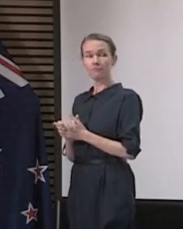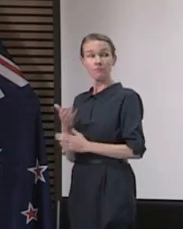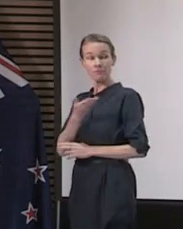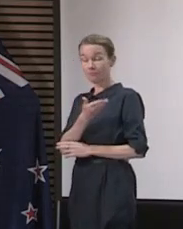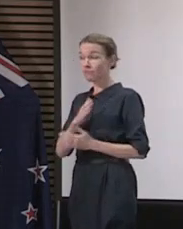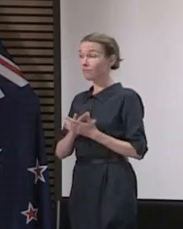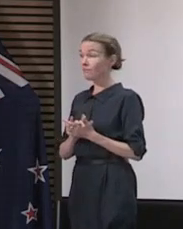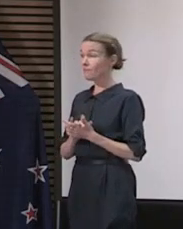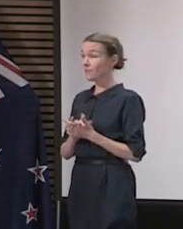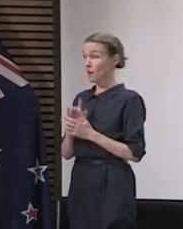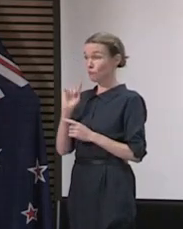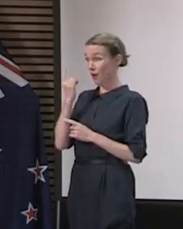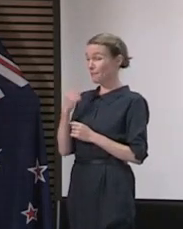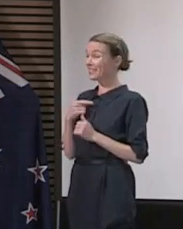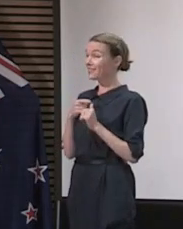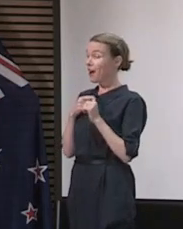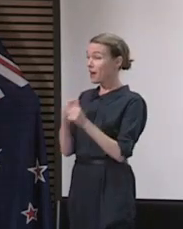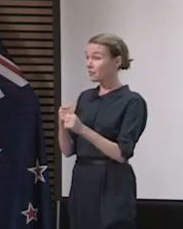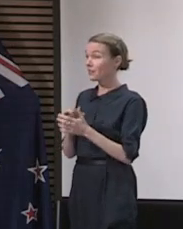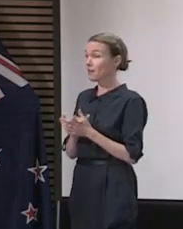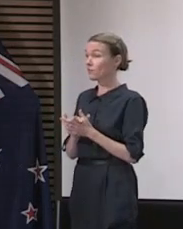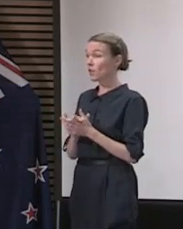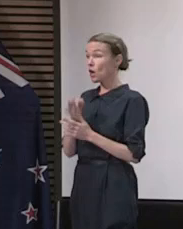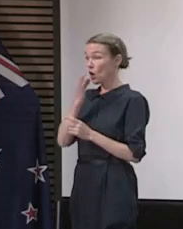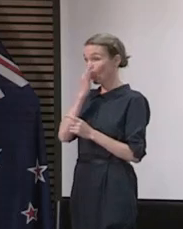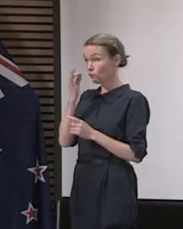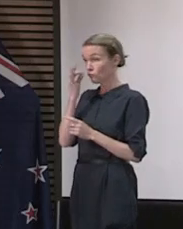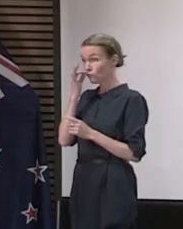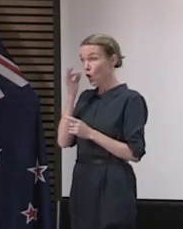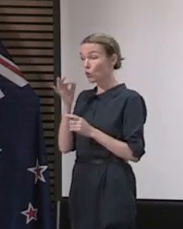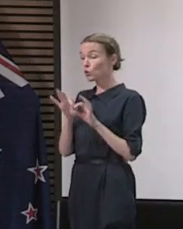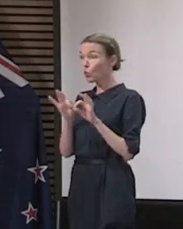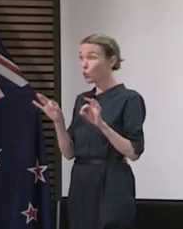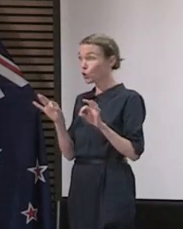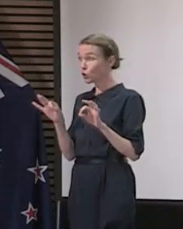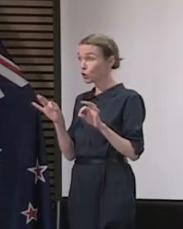Certainly, it is the case, isn't it, Dr Bloomfield, that there are